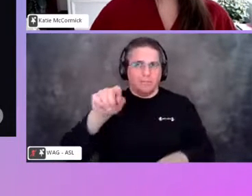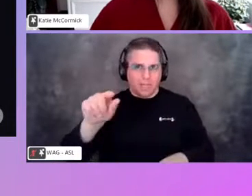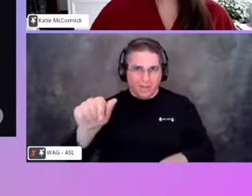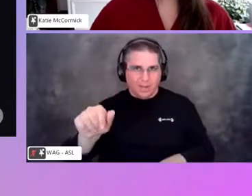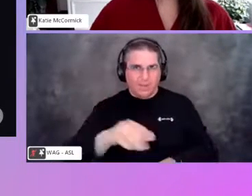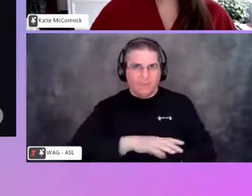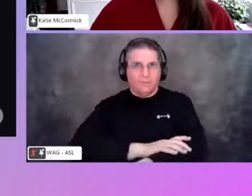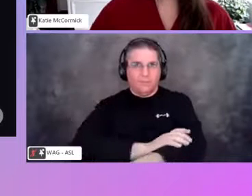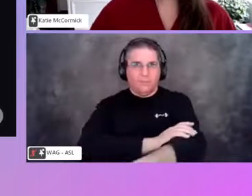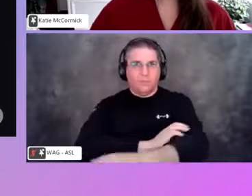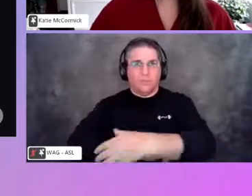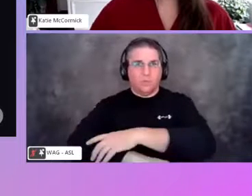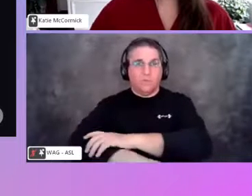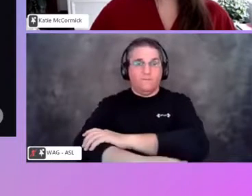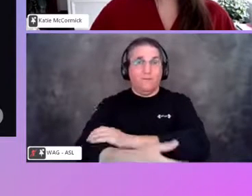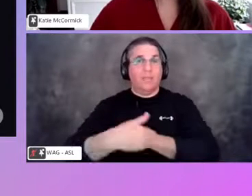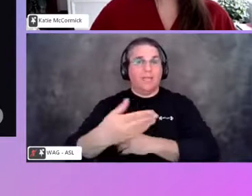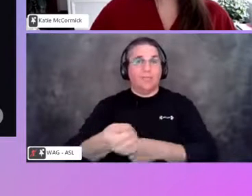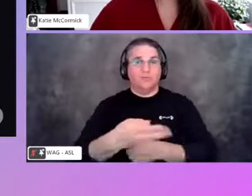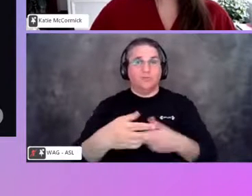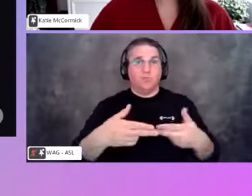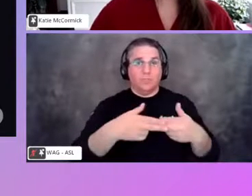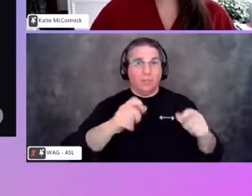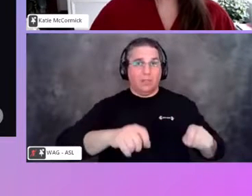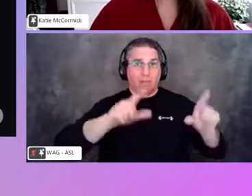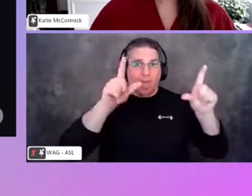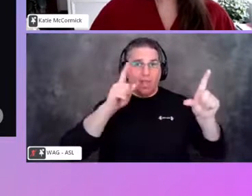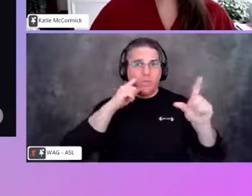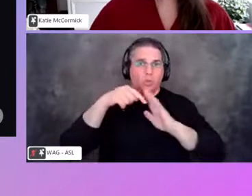progress of a service using accessibility each and E test